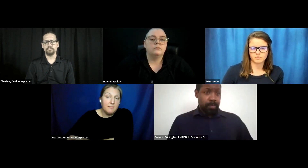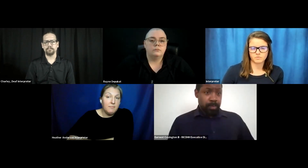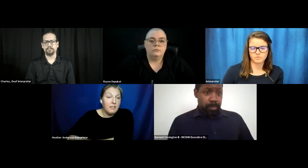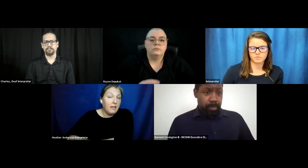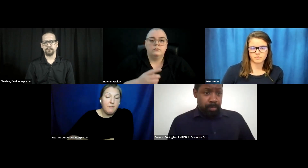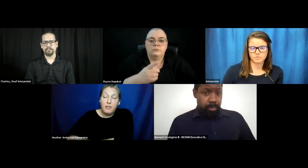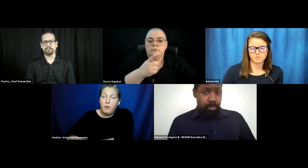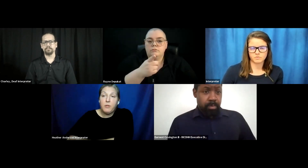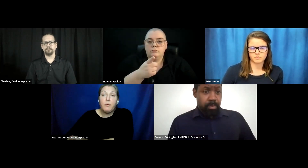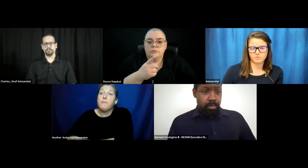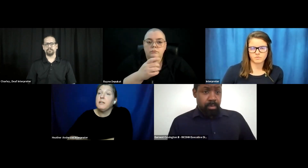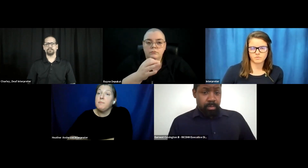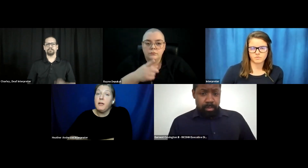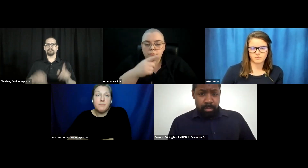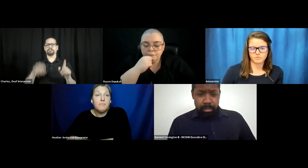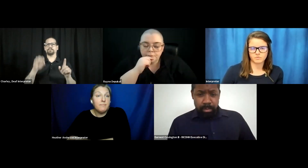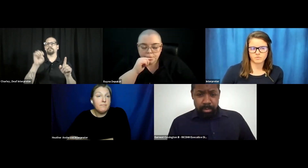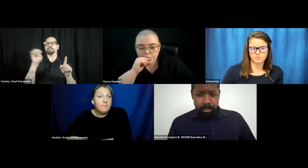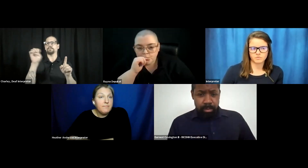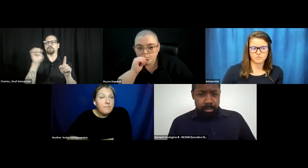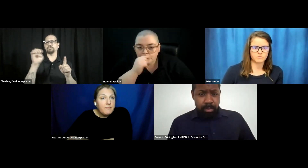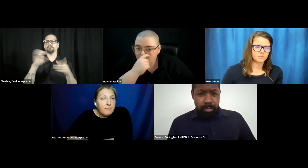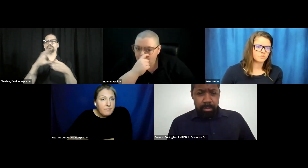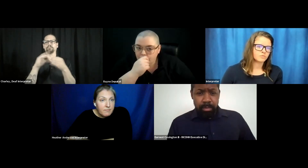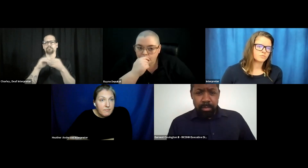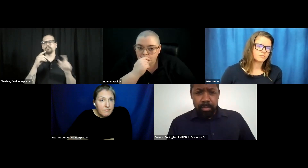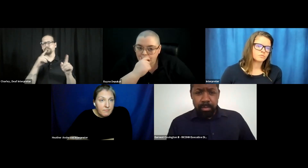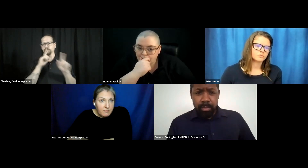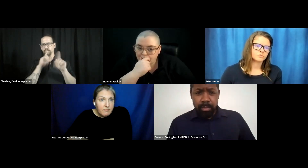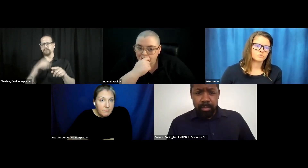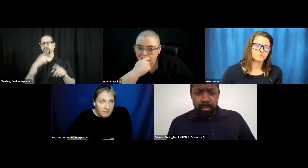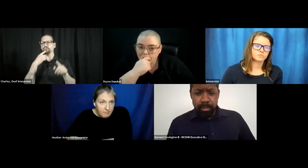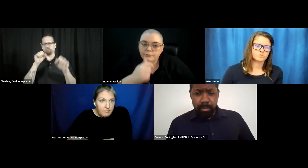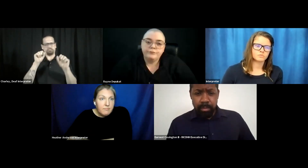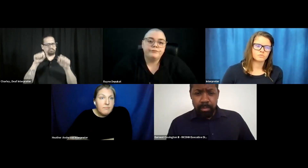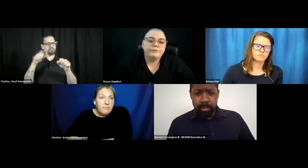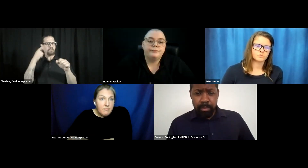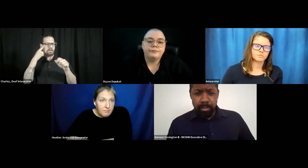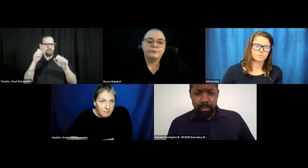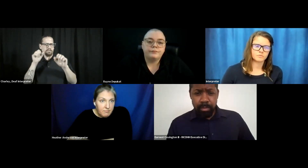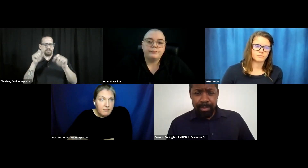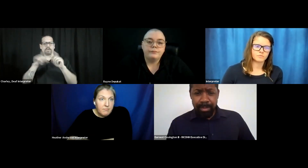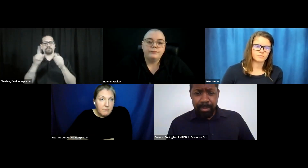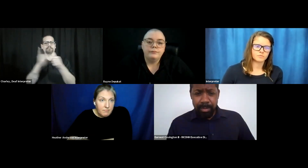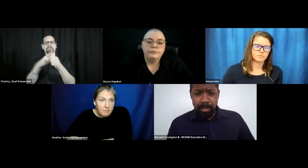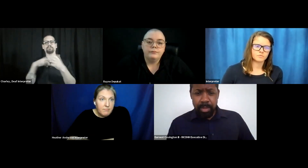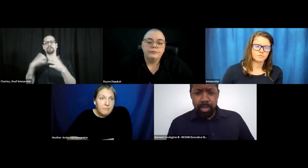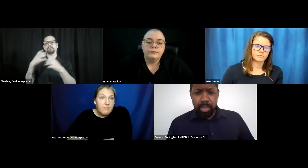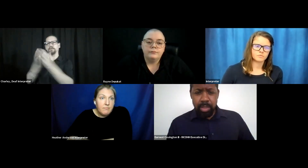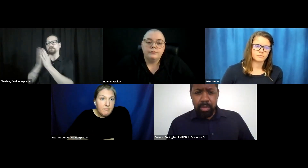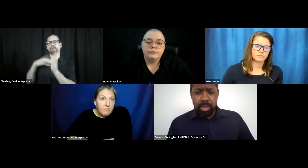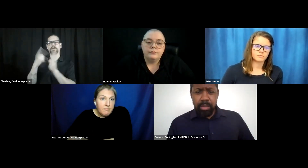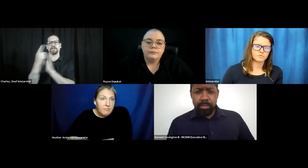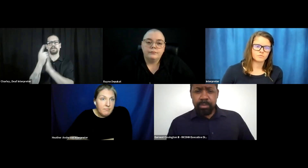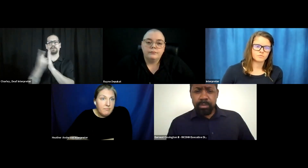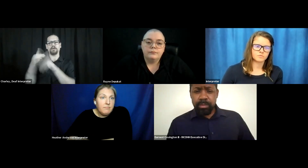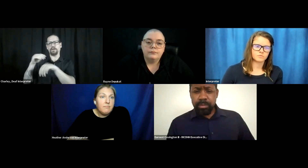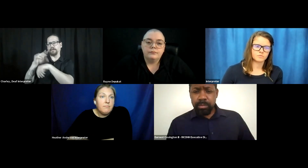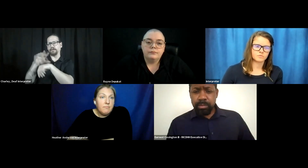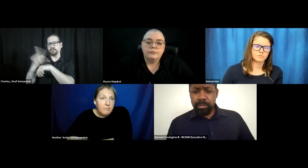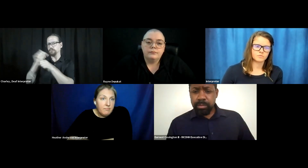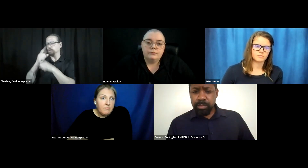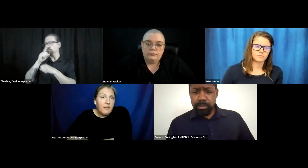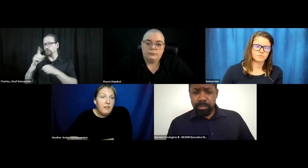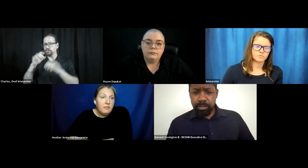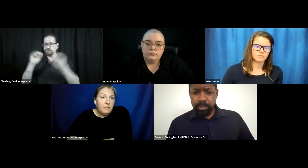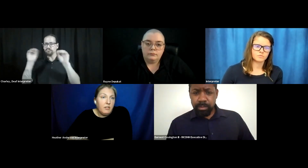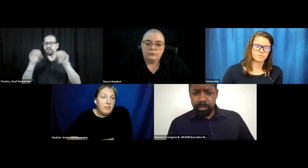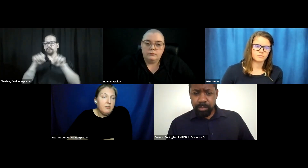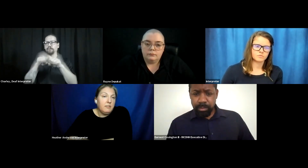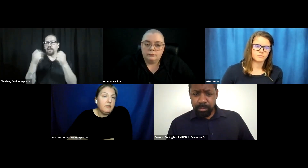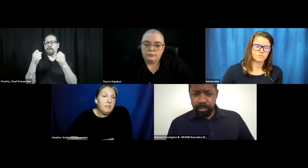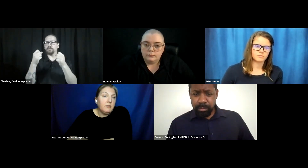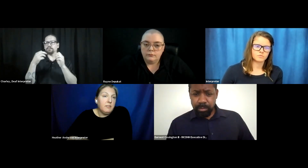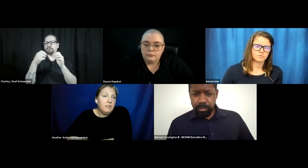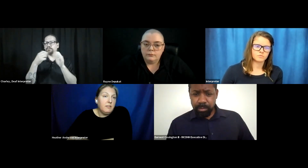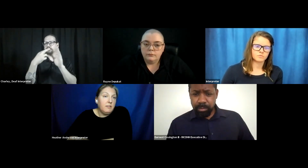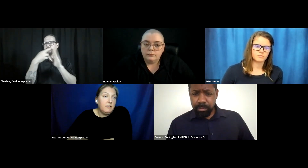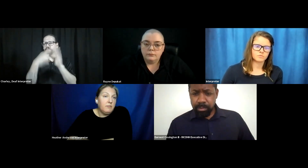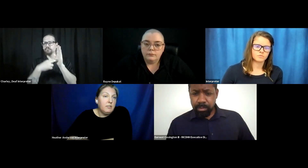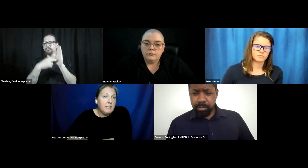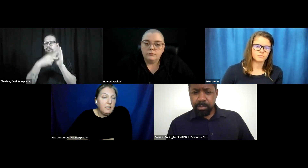at the next meeting I can follow up with you or via email.